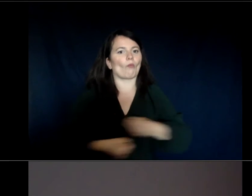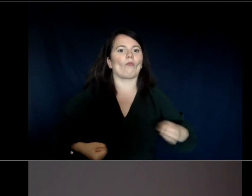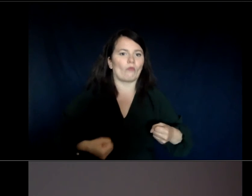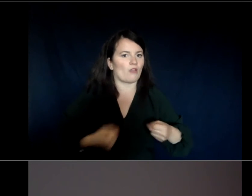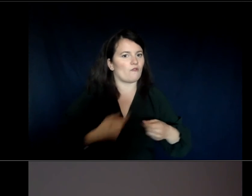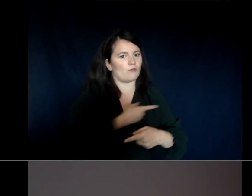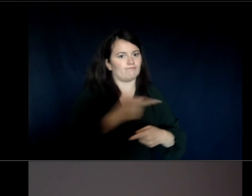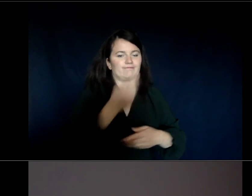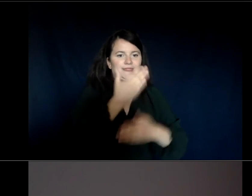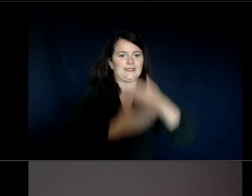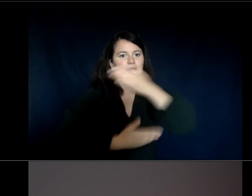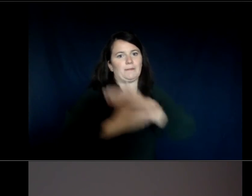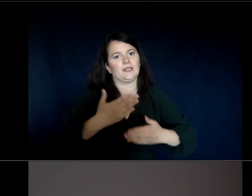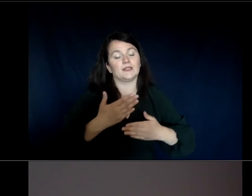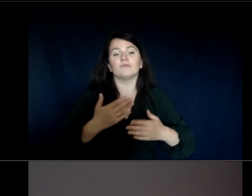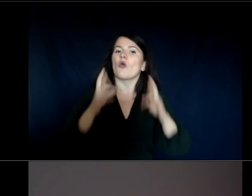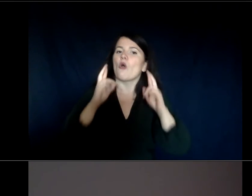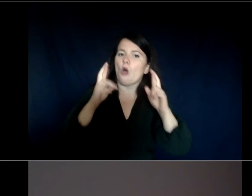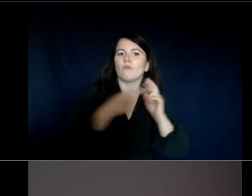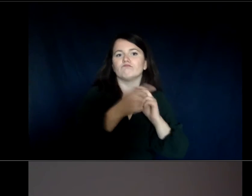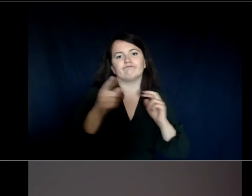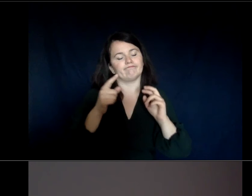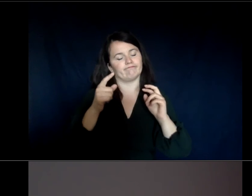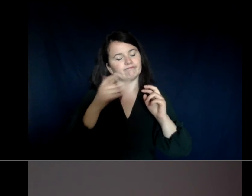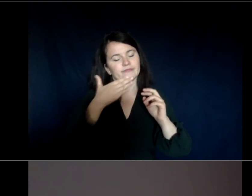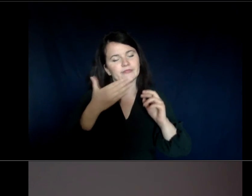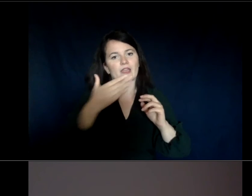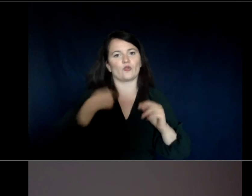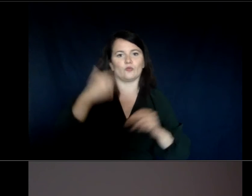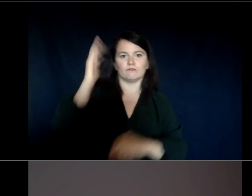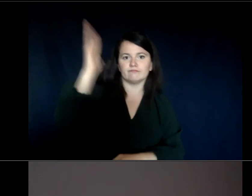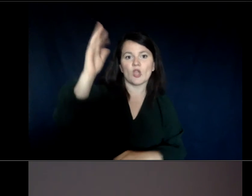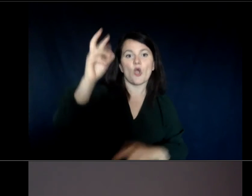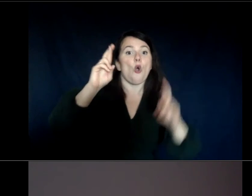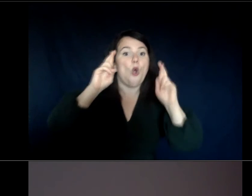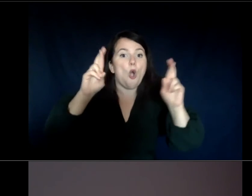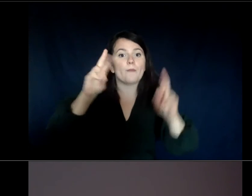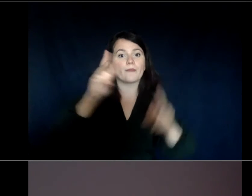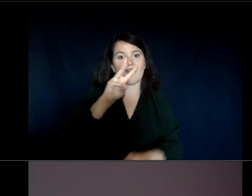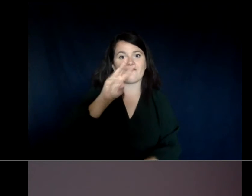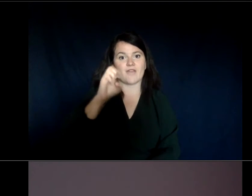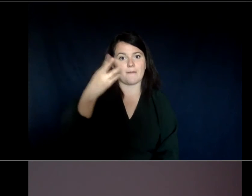I hope this type of webinars will contribute to raising awareness